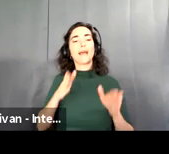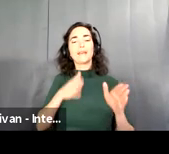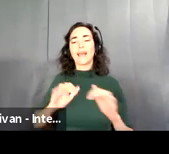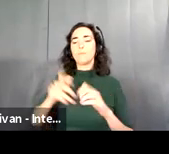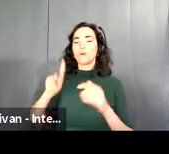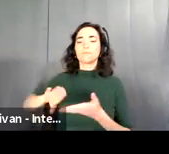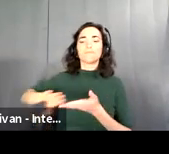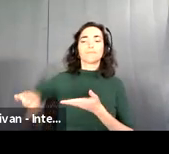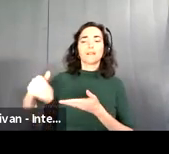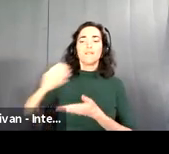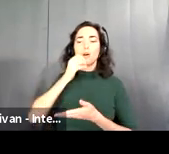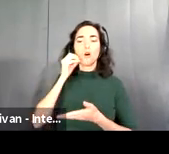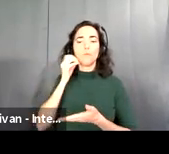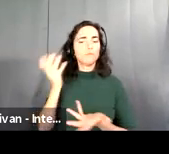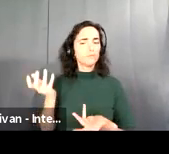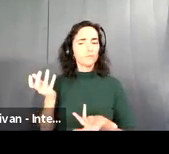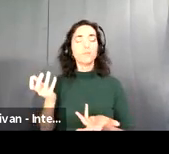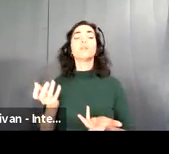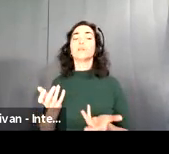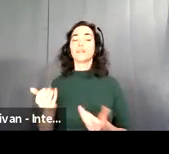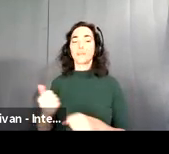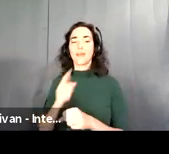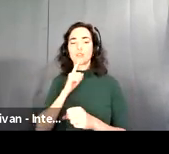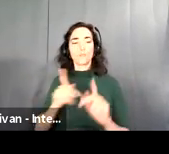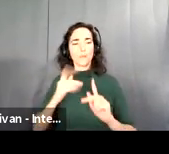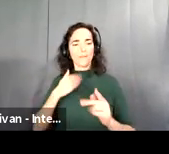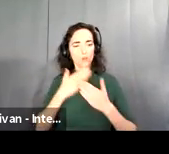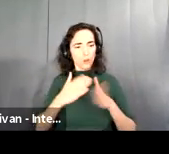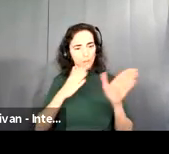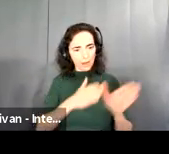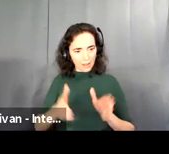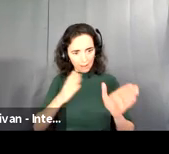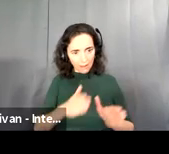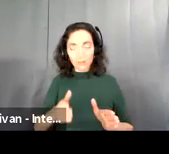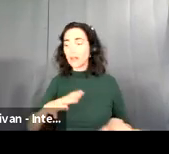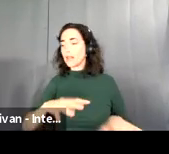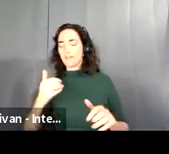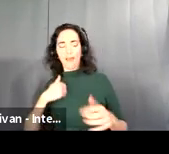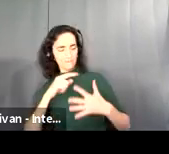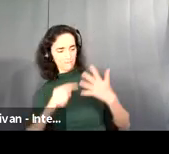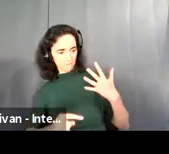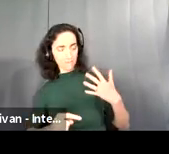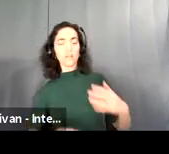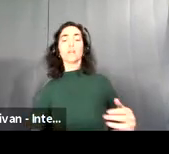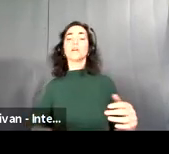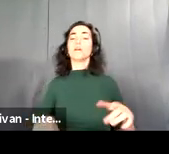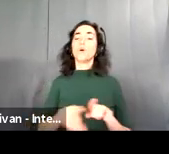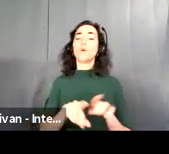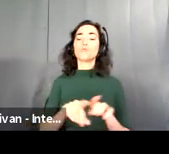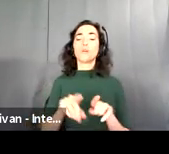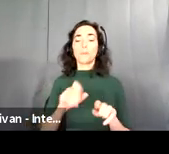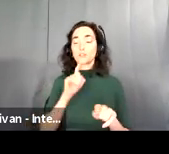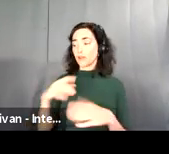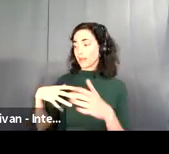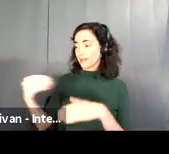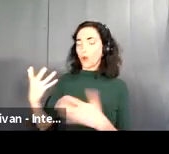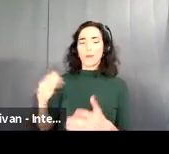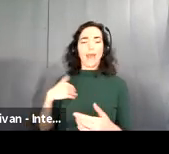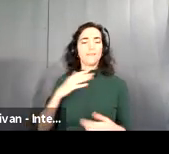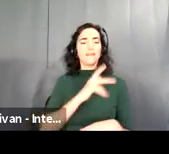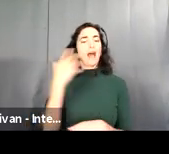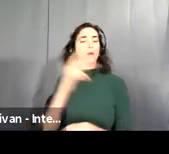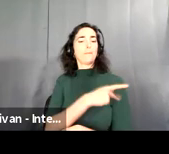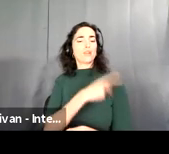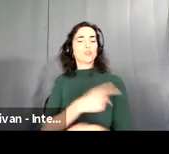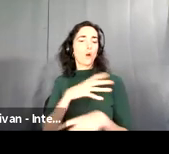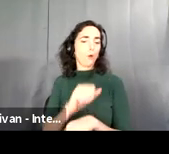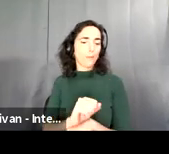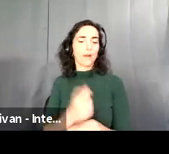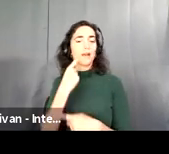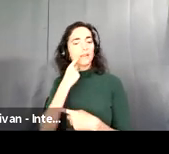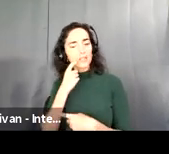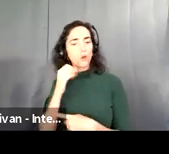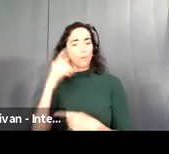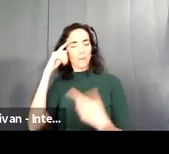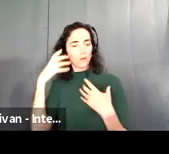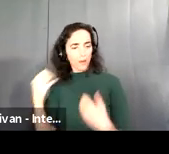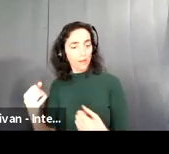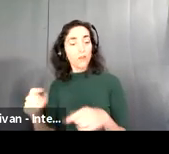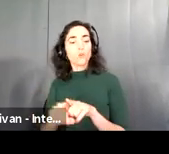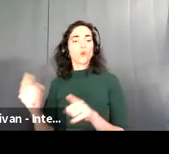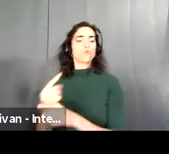So they make sure that individuals have good discharge plans when they leave, make sure that everyone does charges with an outpatient appointment, either mental health or substance use and also our primary care appointment.